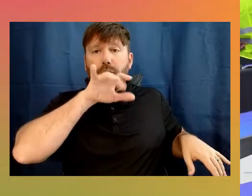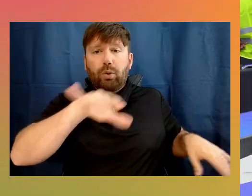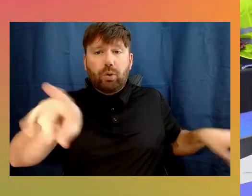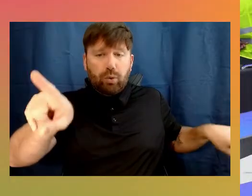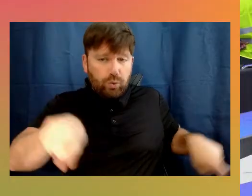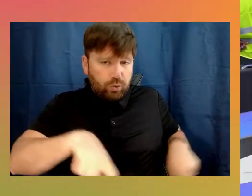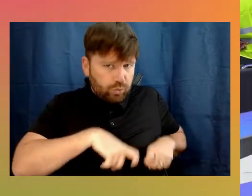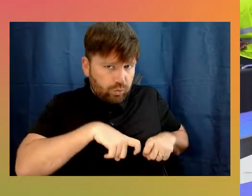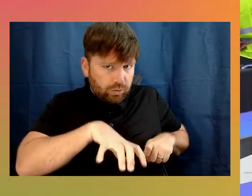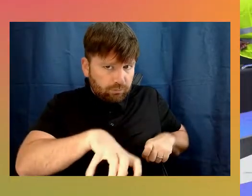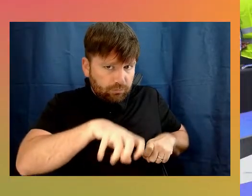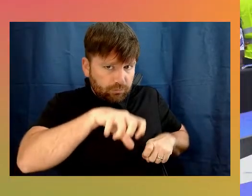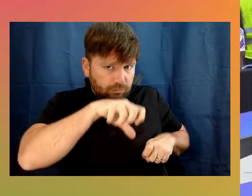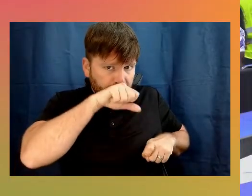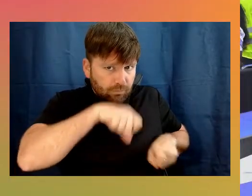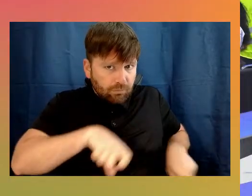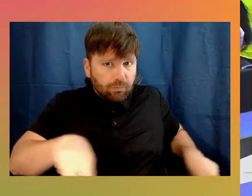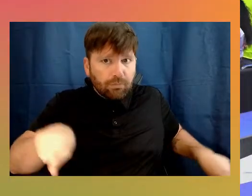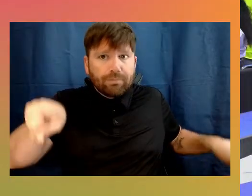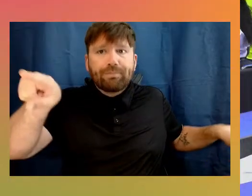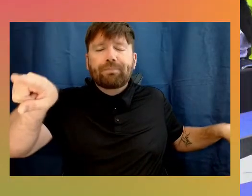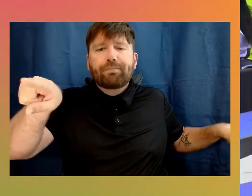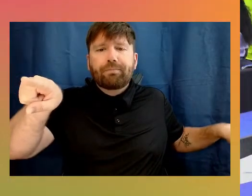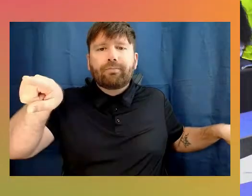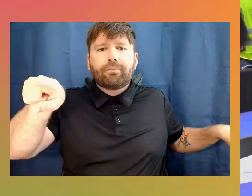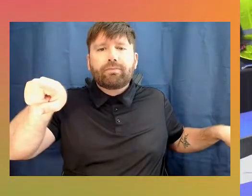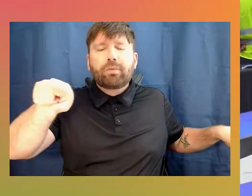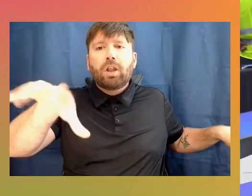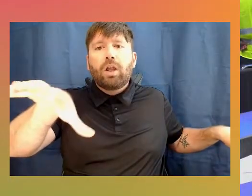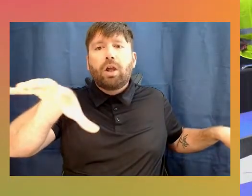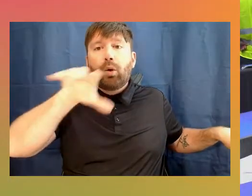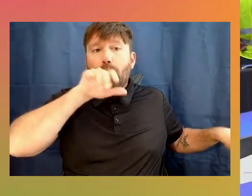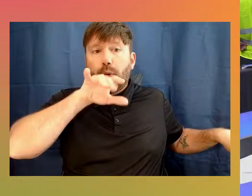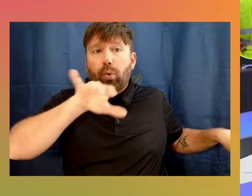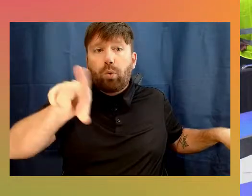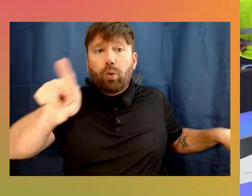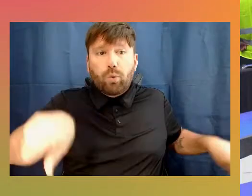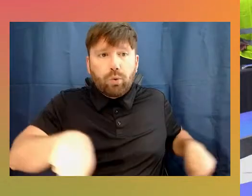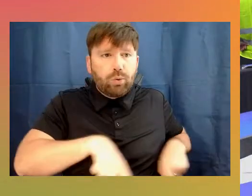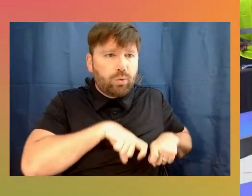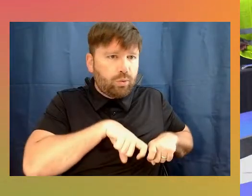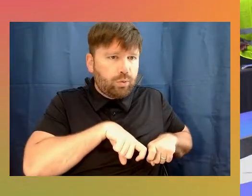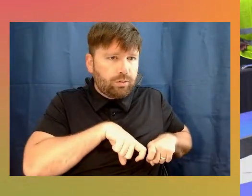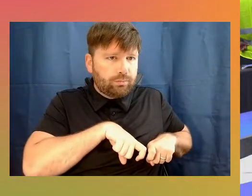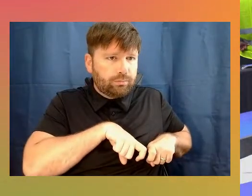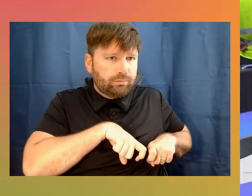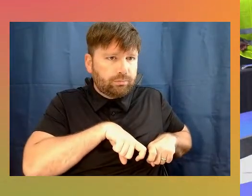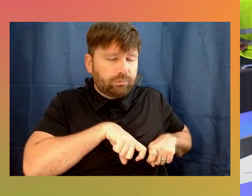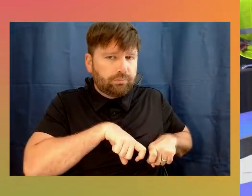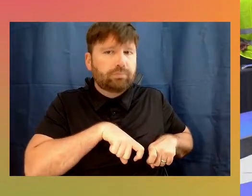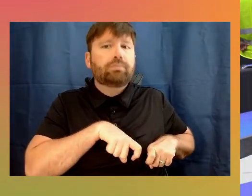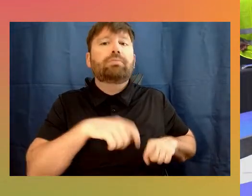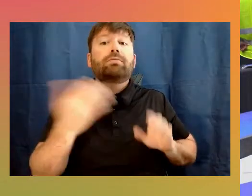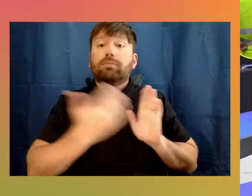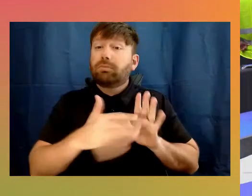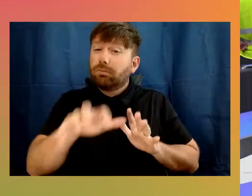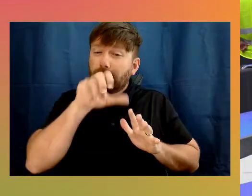TAKE A BIG BREATH IN. EXHALE.